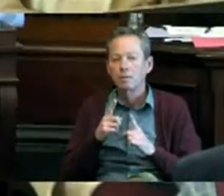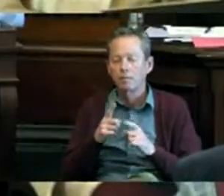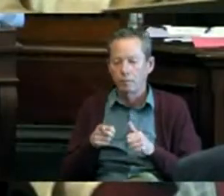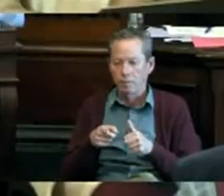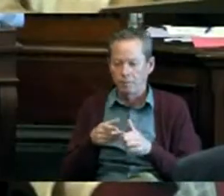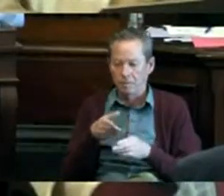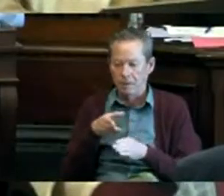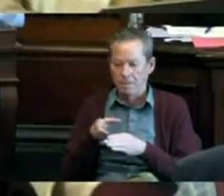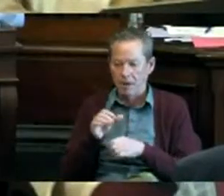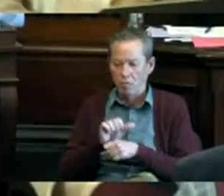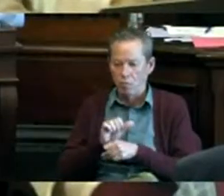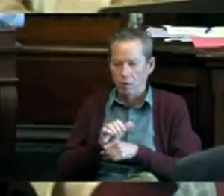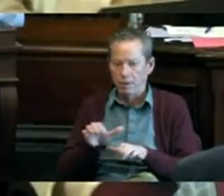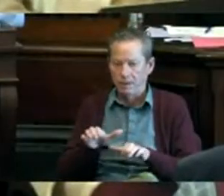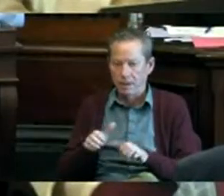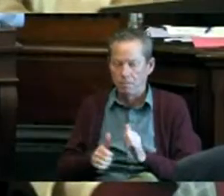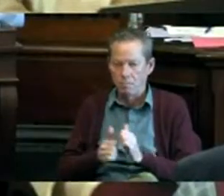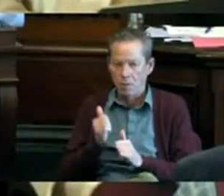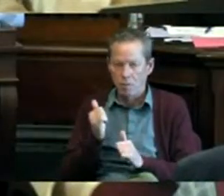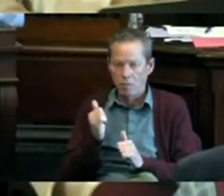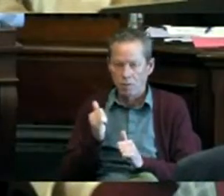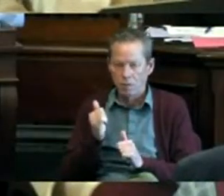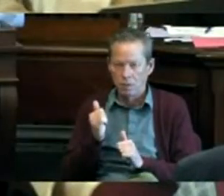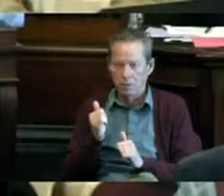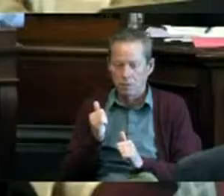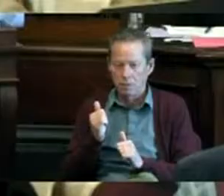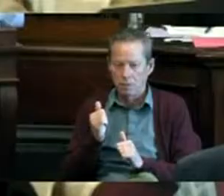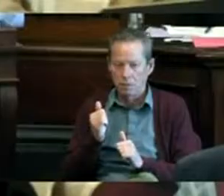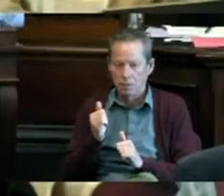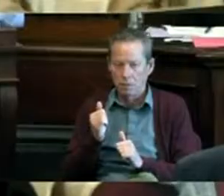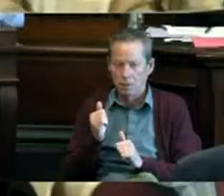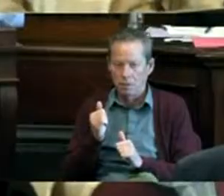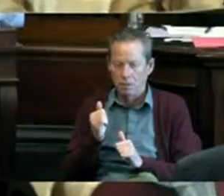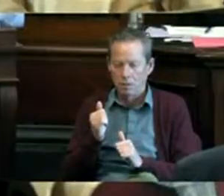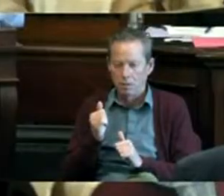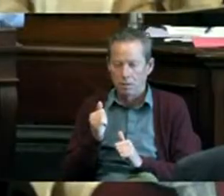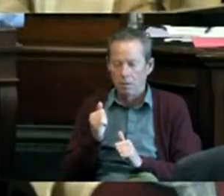be some other parts of it that will be done, but for the